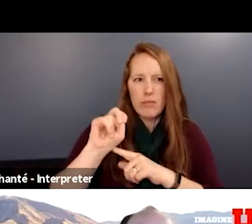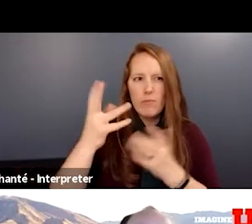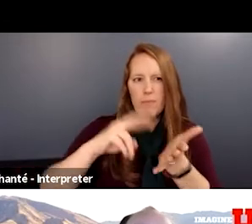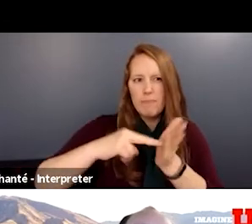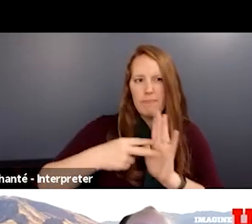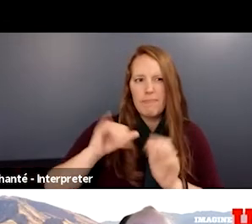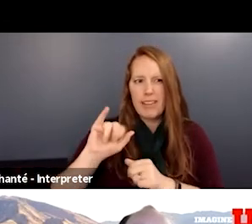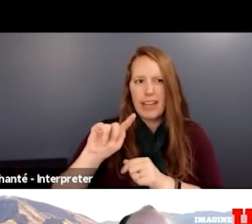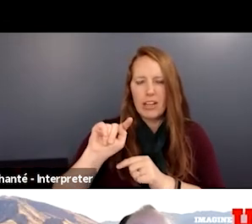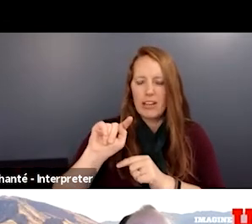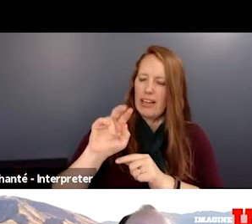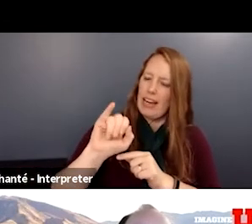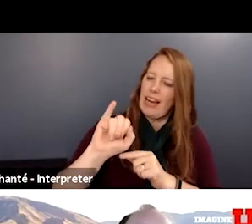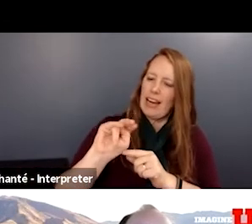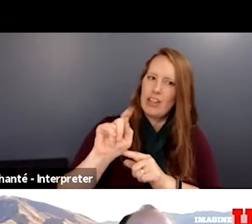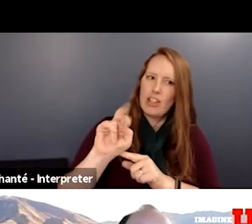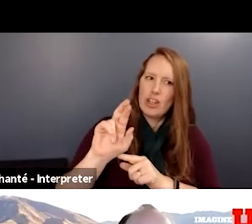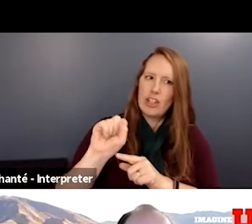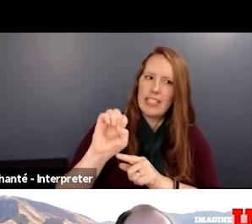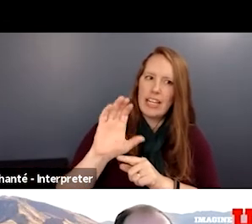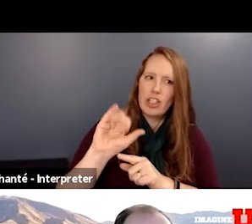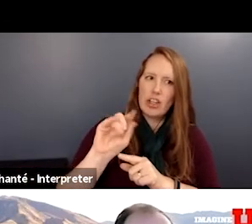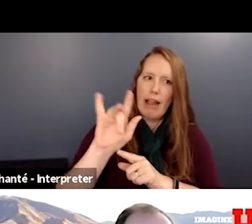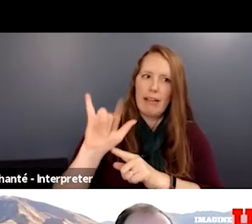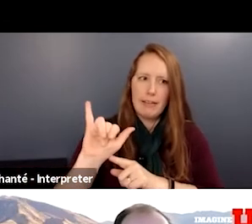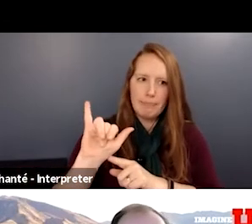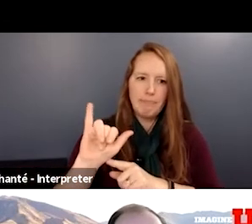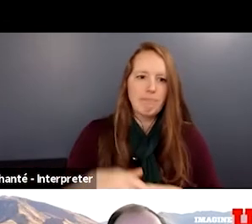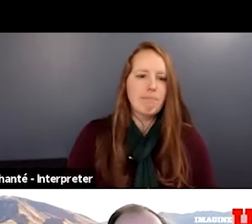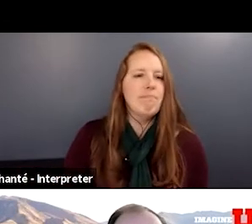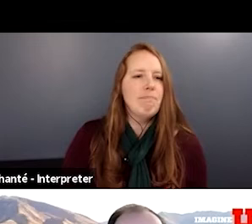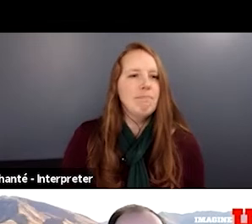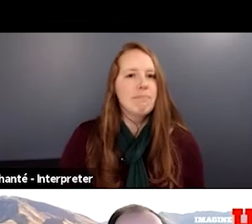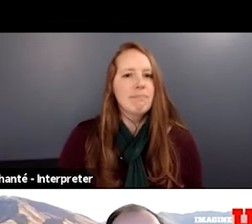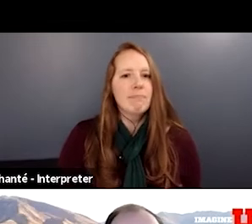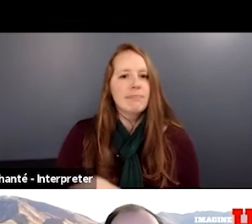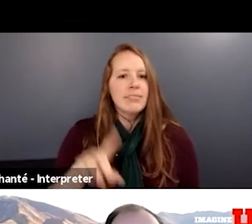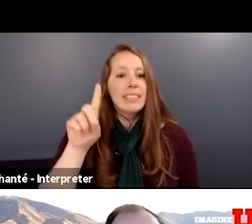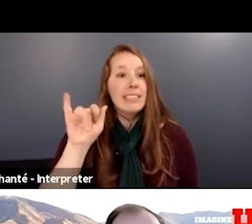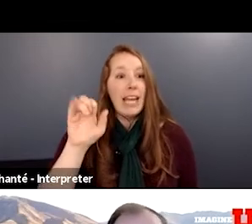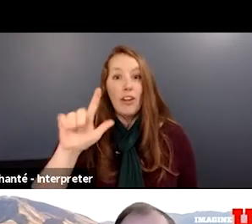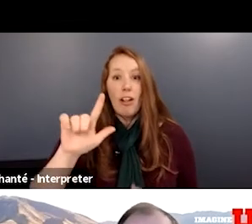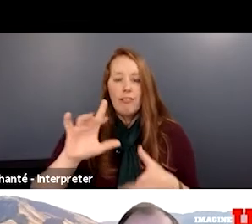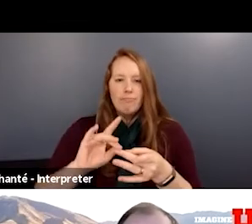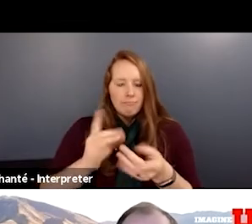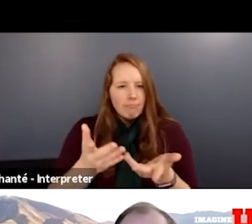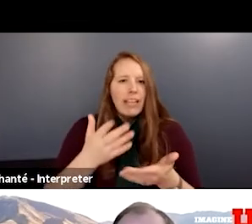First and foremost, I want to thank Melinda for her hard work on this presentation.